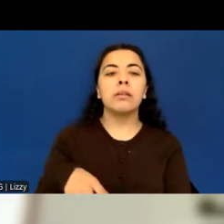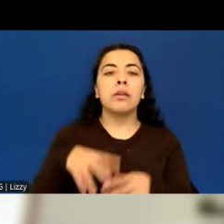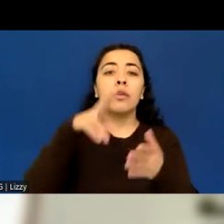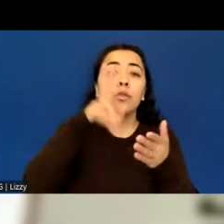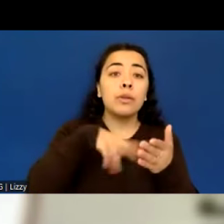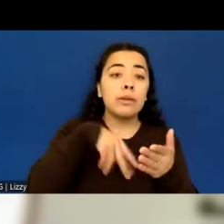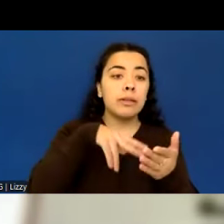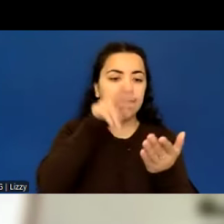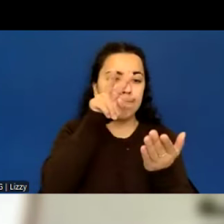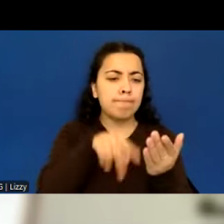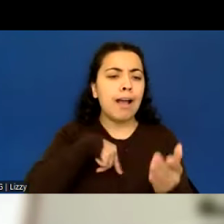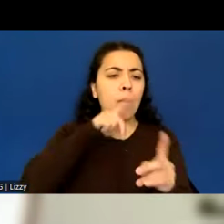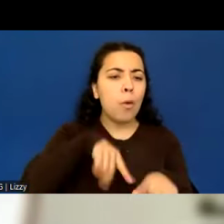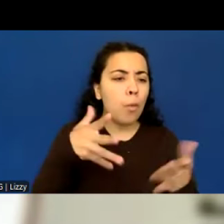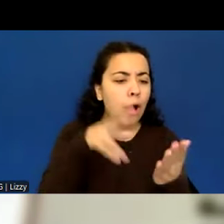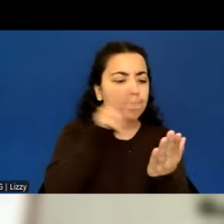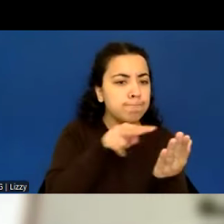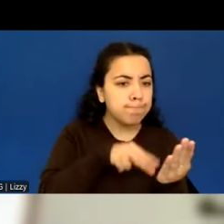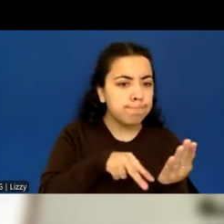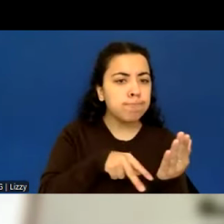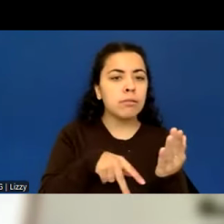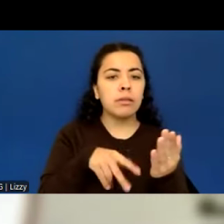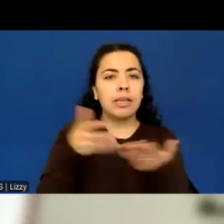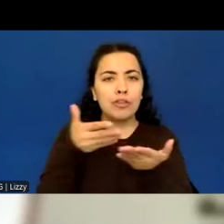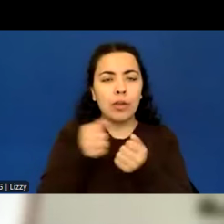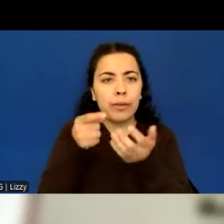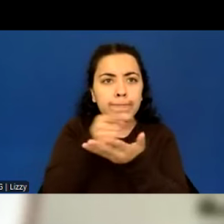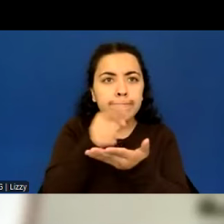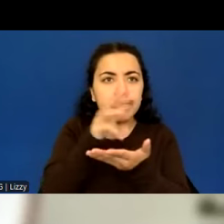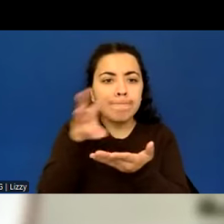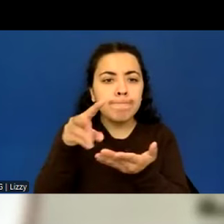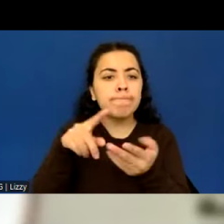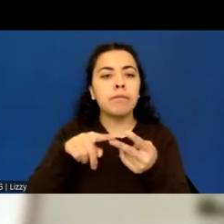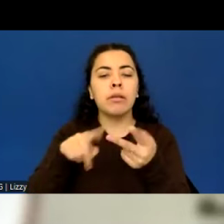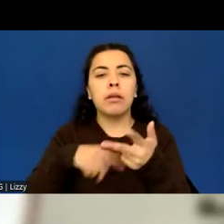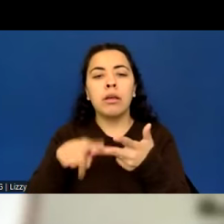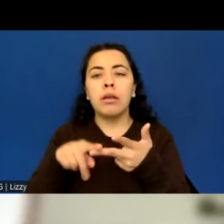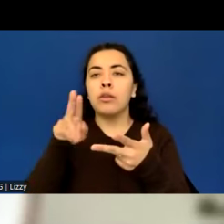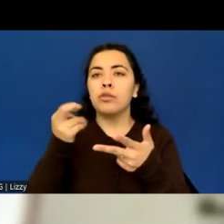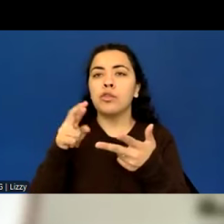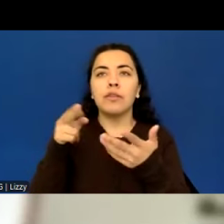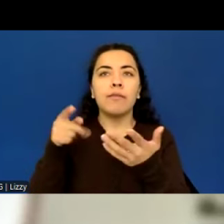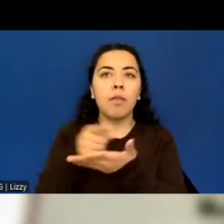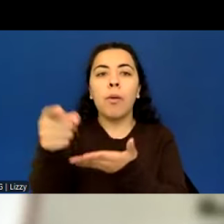elements and a meaningful user flow are key aspects and key drivers for accessibility.